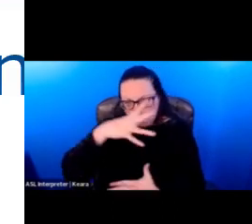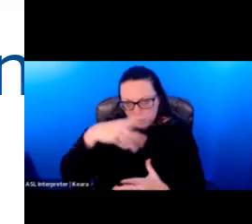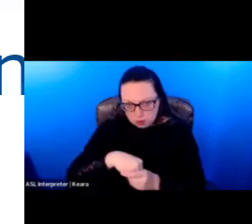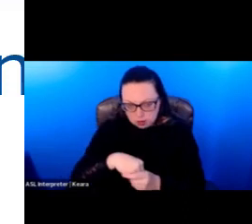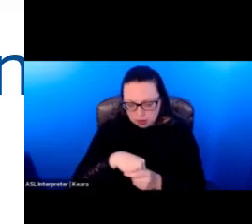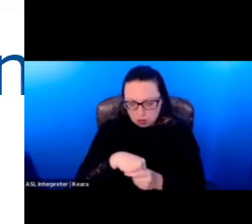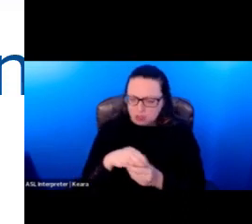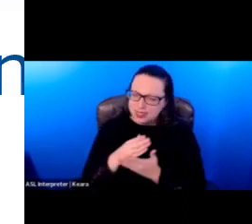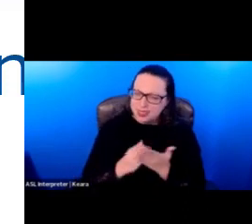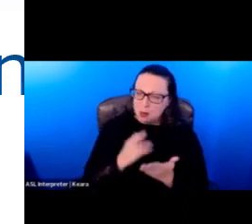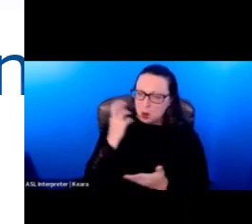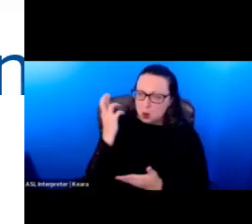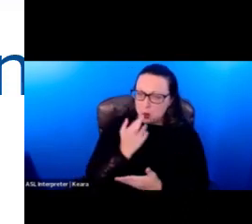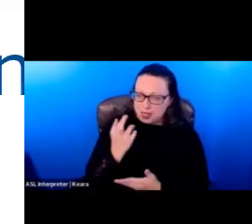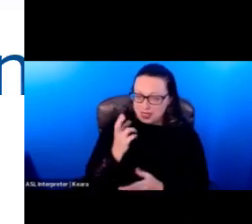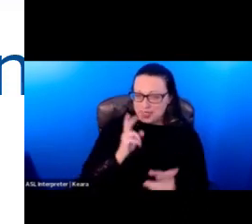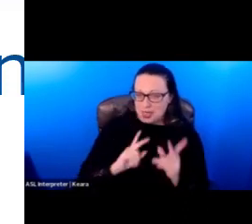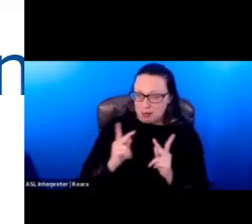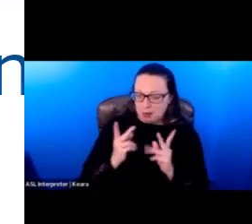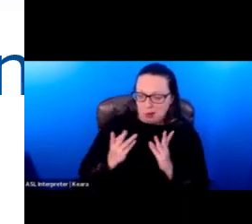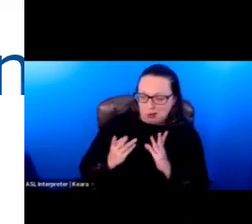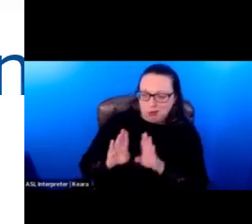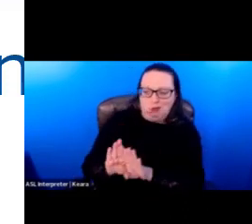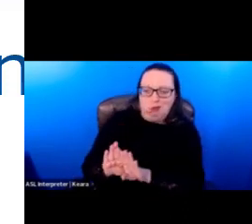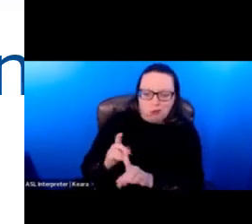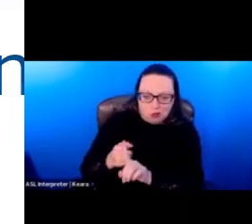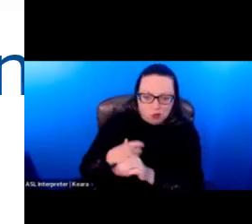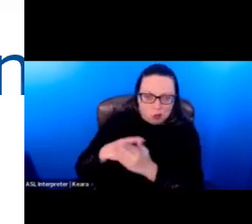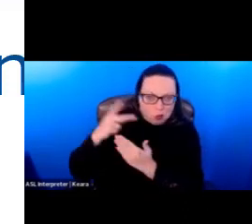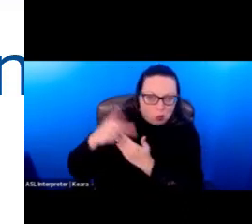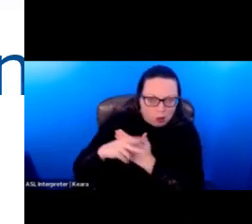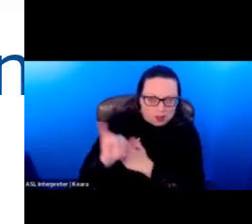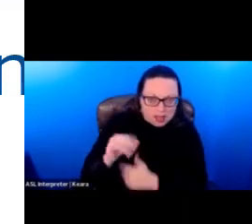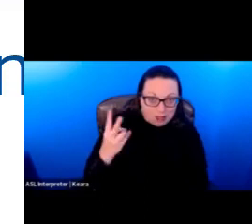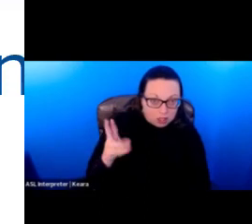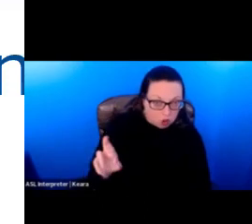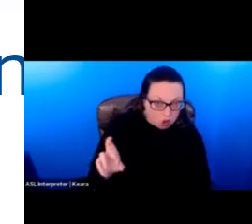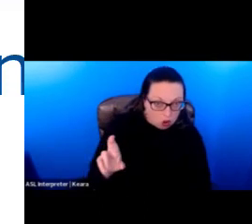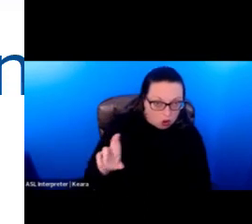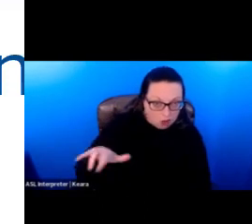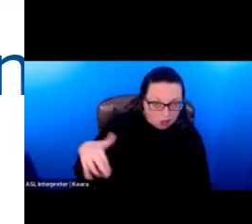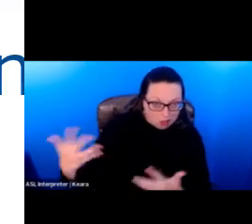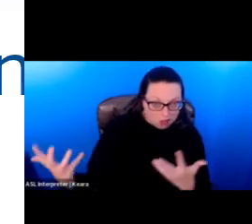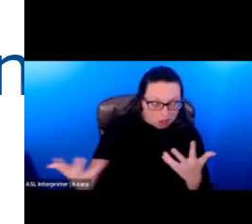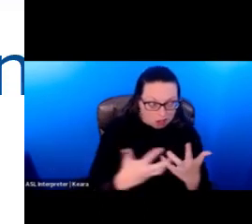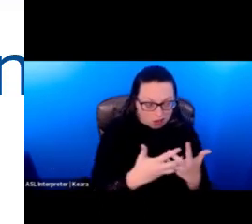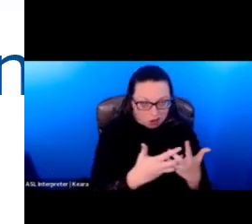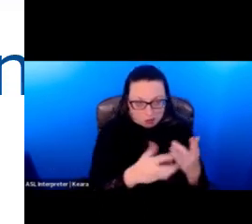people are closed from programs such as vocational rehabilitation line up exactly with some of the brain injury